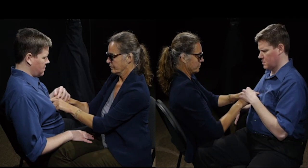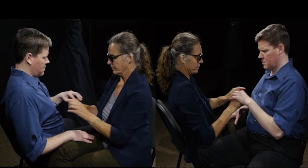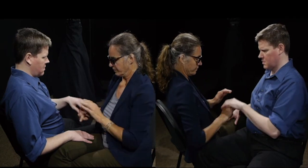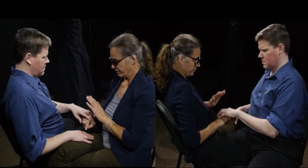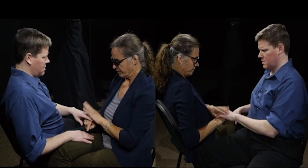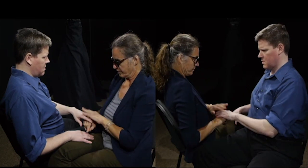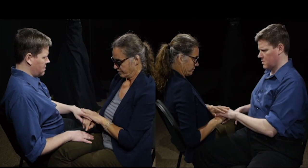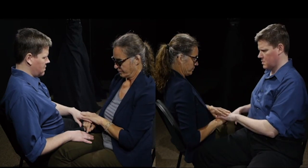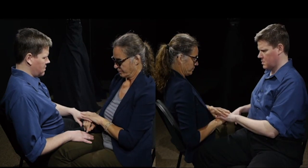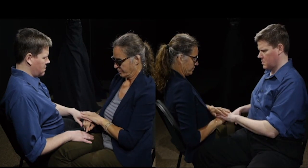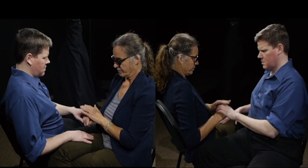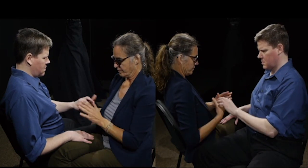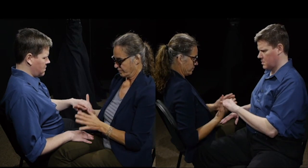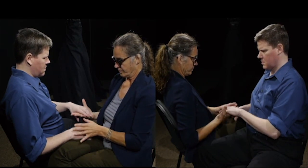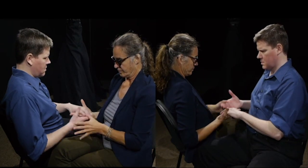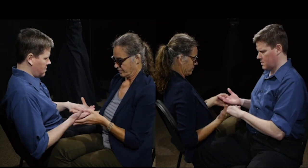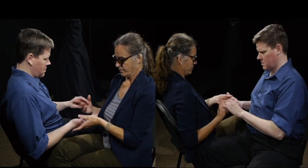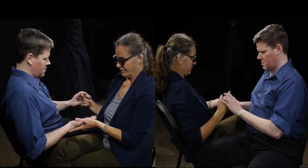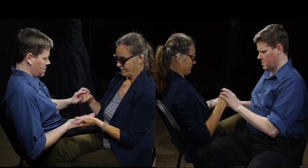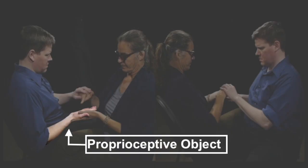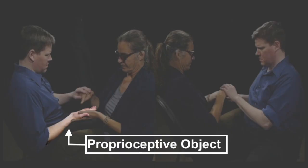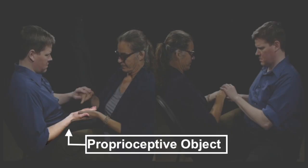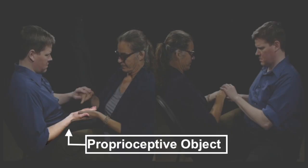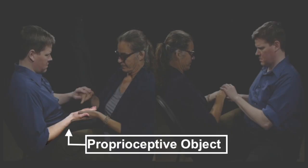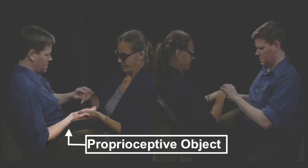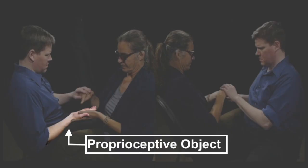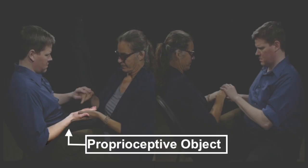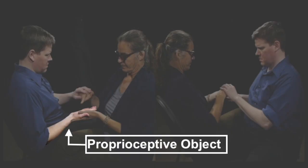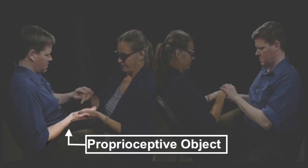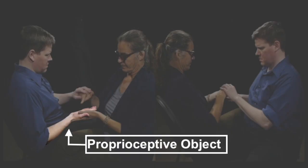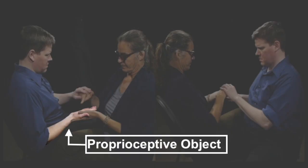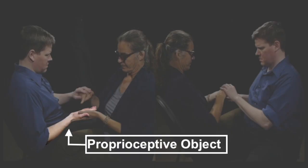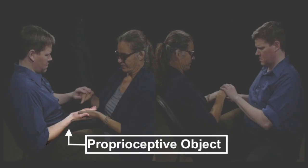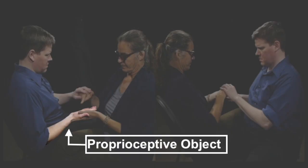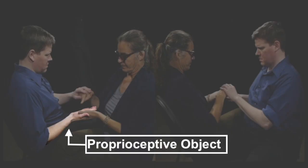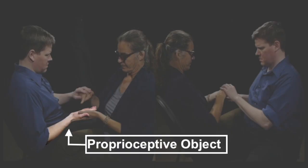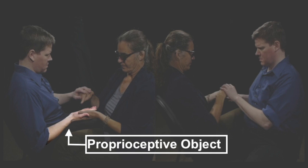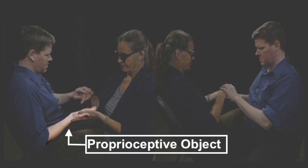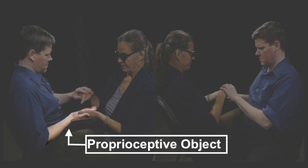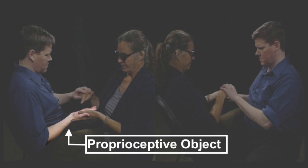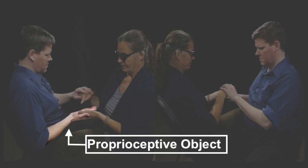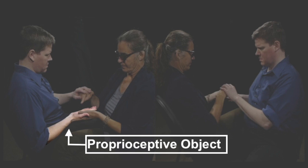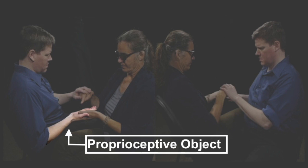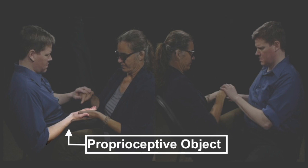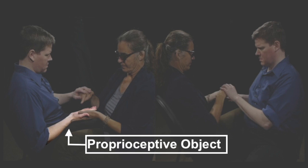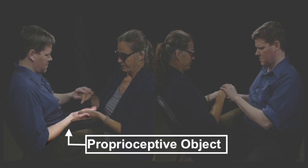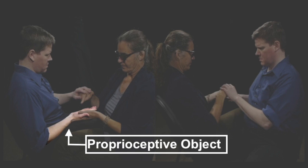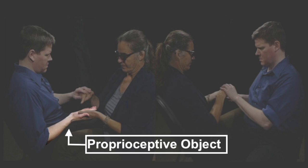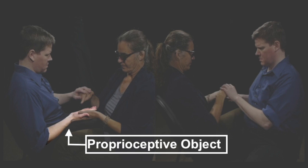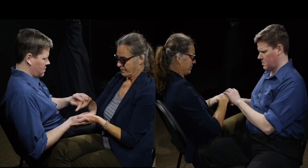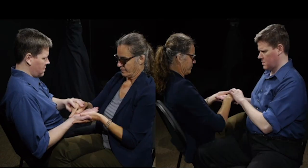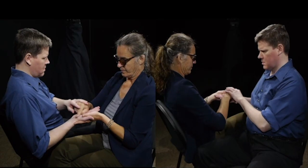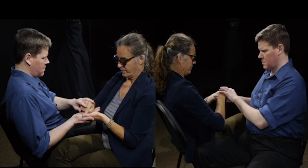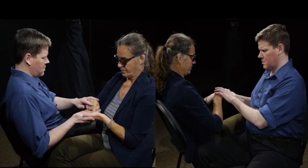[Jelica] The second unit, going in sequence, is the object you produce with your dominant hand after I prompt you to produce it. This whole area on your arm